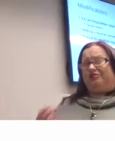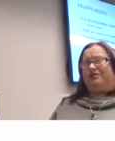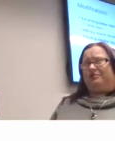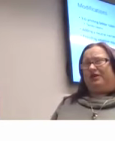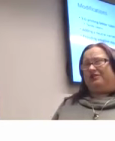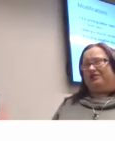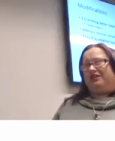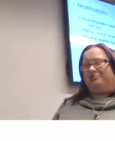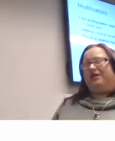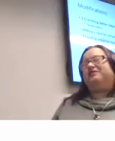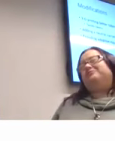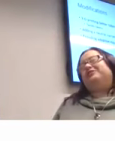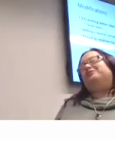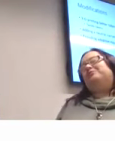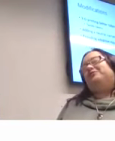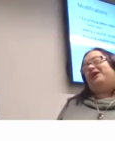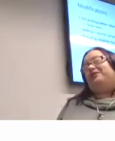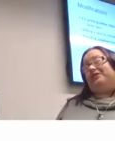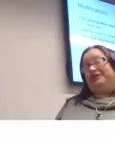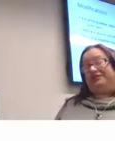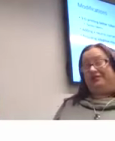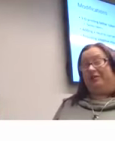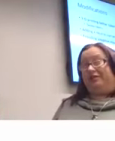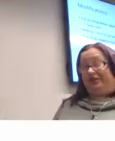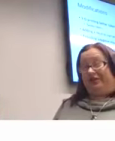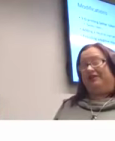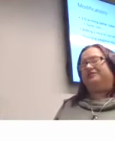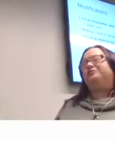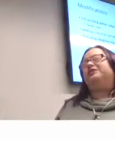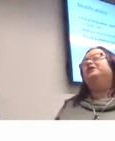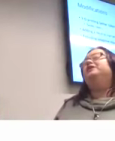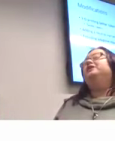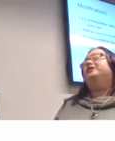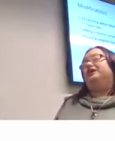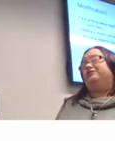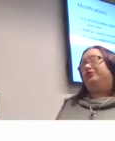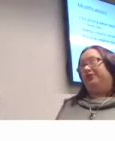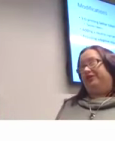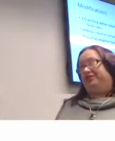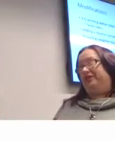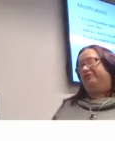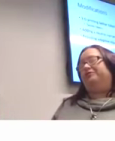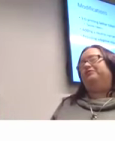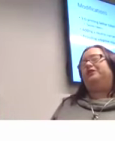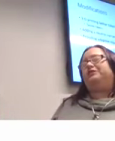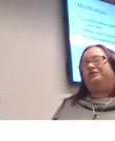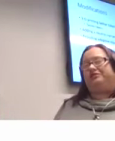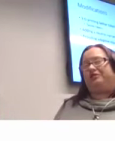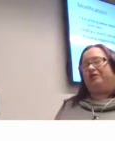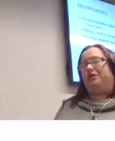You know, and getting play testers in will if till Tate learning games from multiple perspectives.